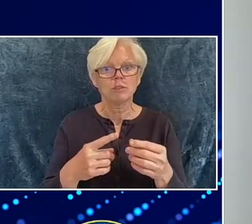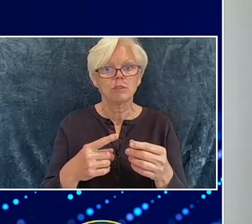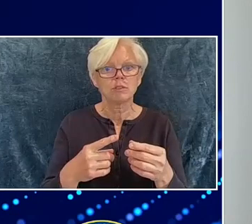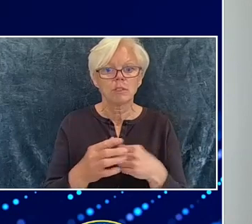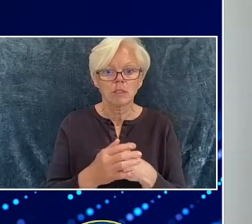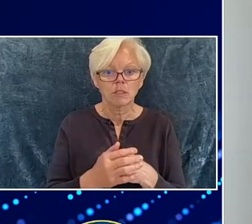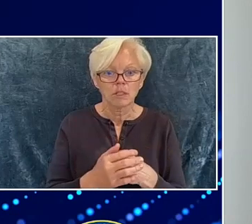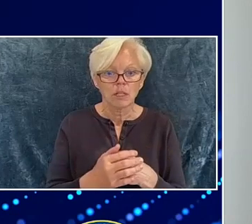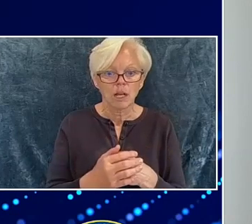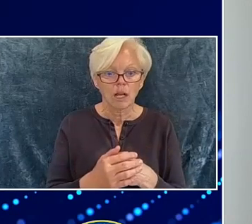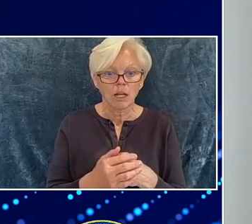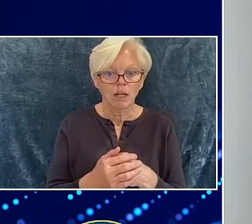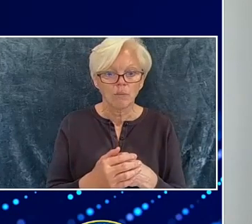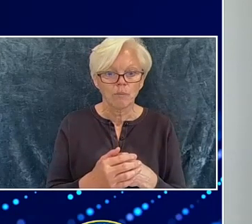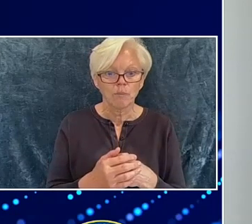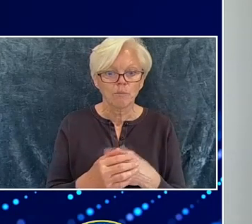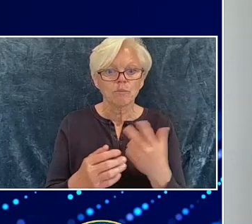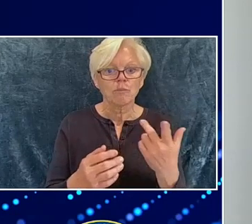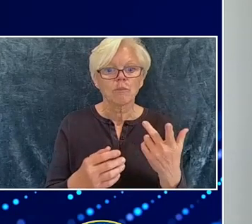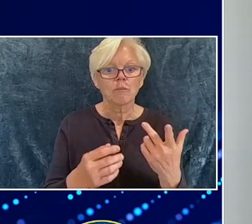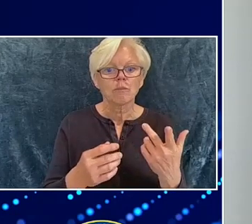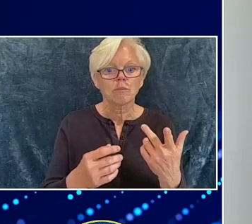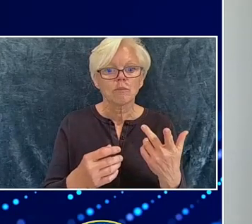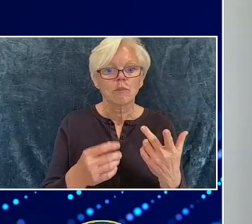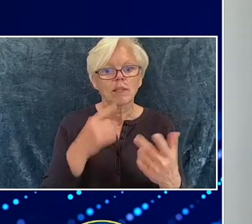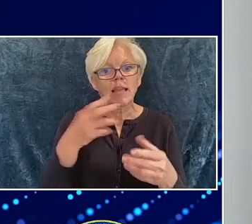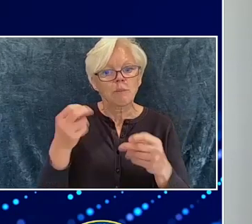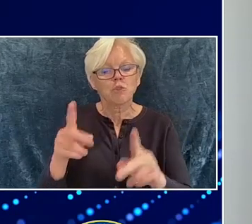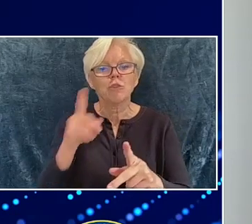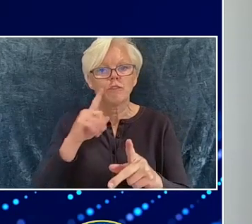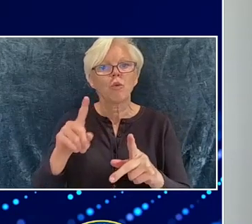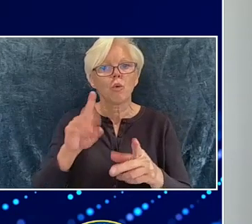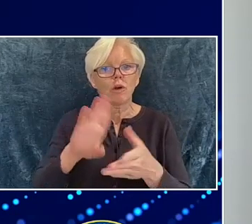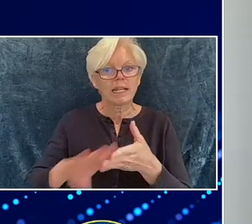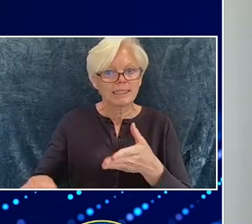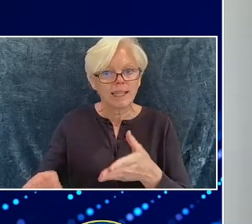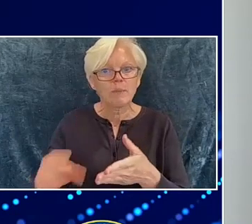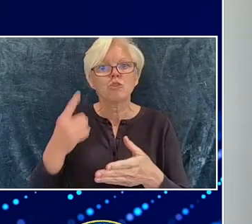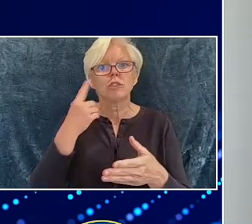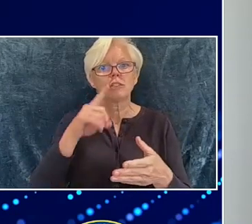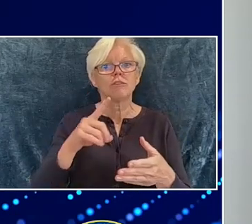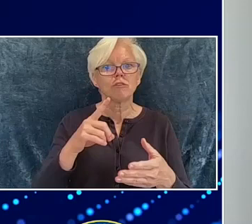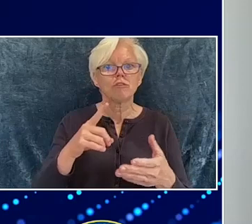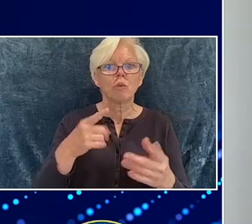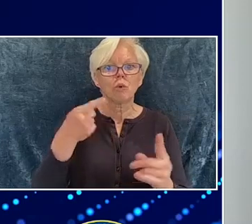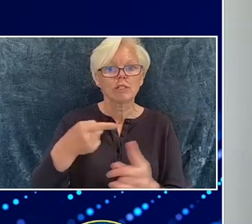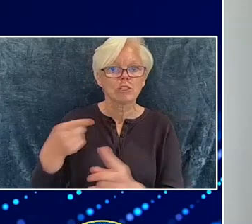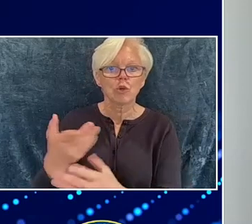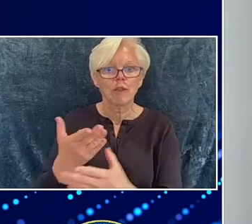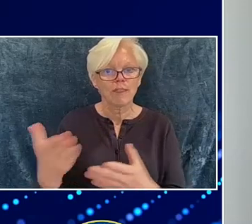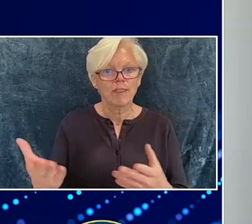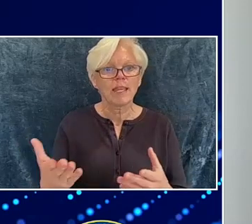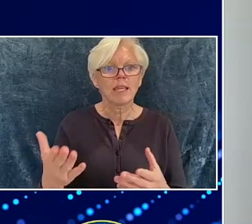exemptions, both for physical- certain things at risk with respect to physical